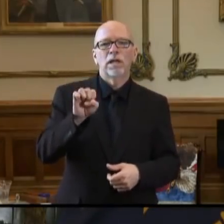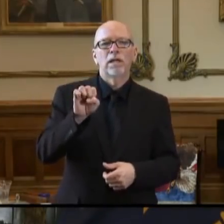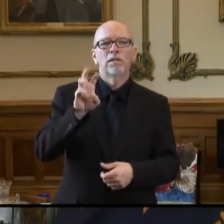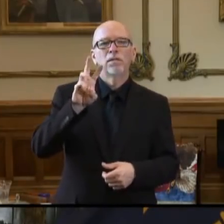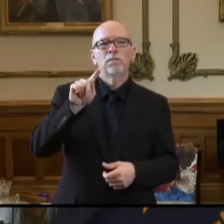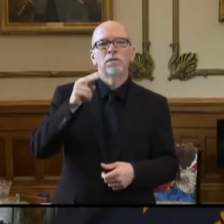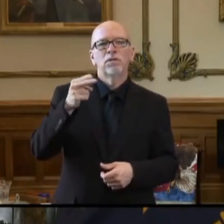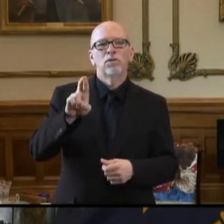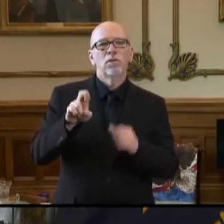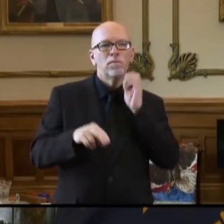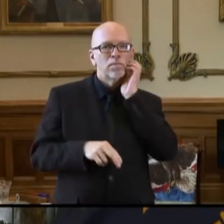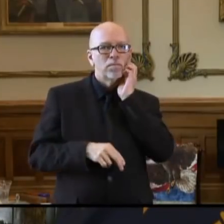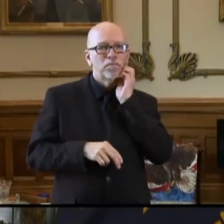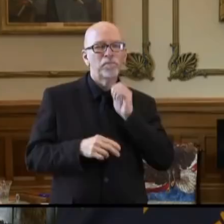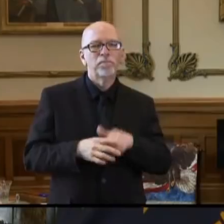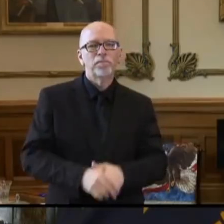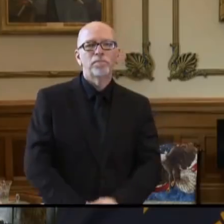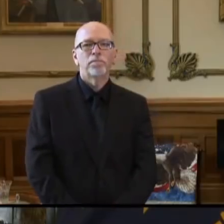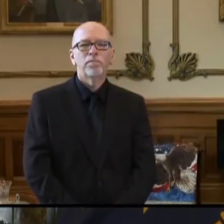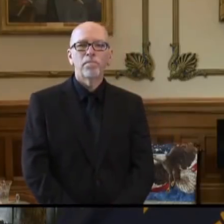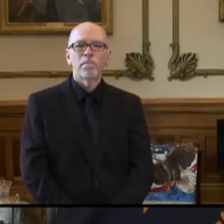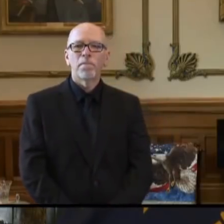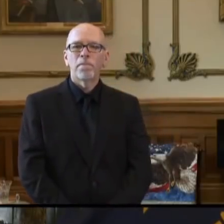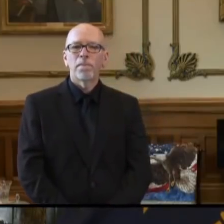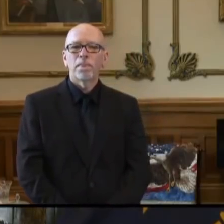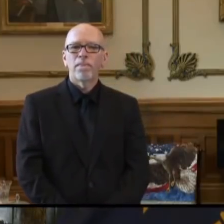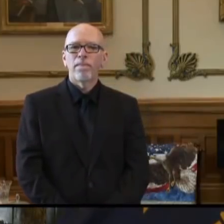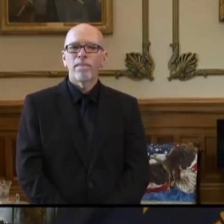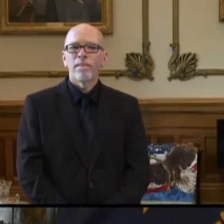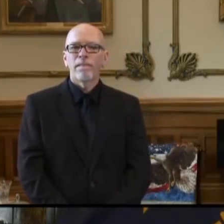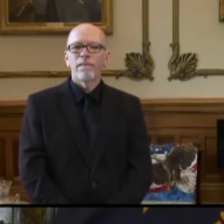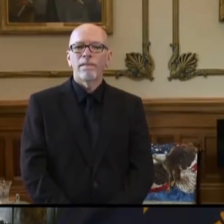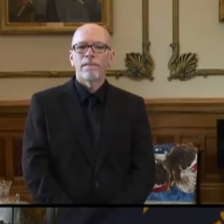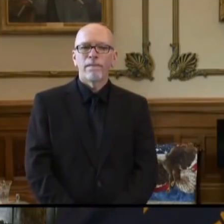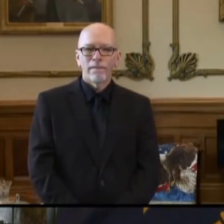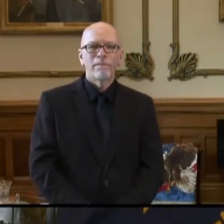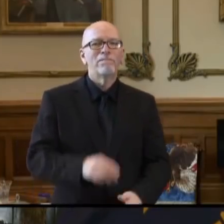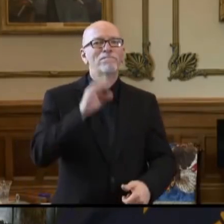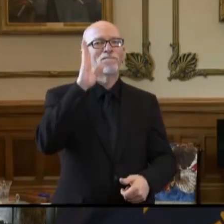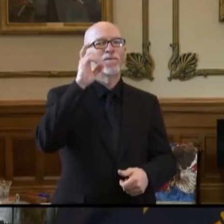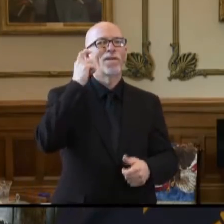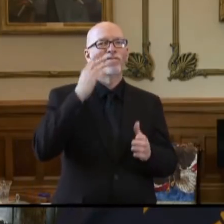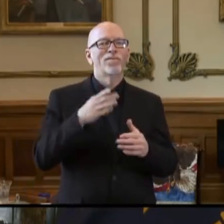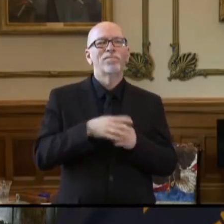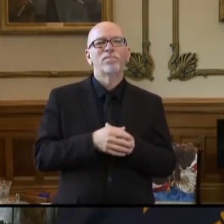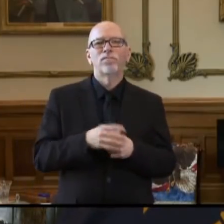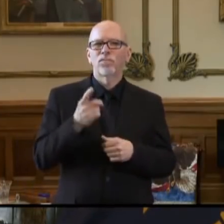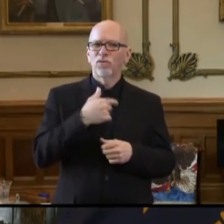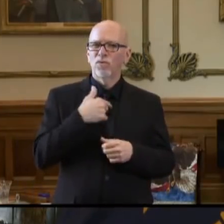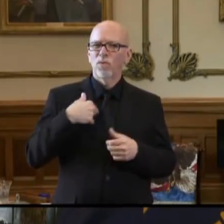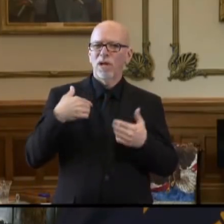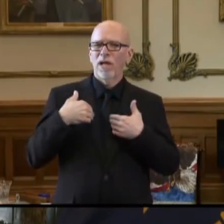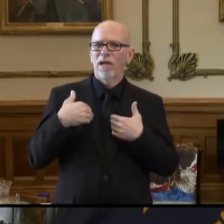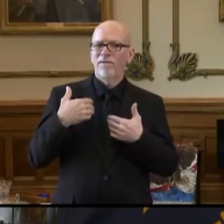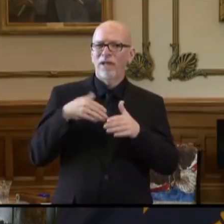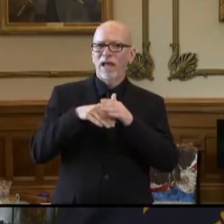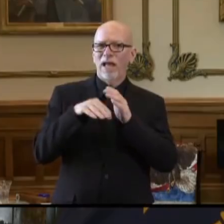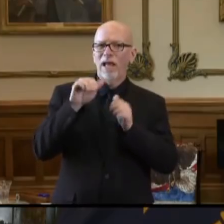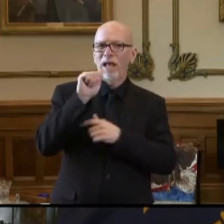SETTING TO HELP MANAGE PATIENTS RICH NINE WTA. ARE THEY RICH?